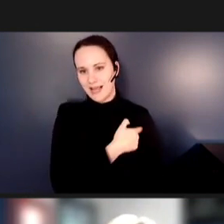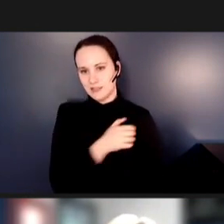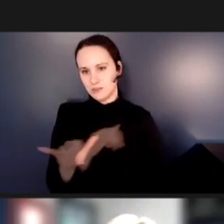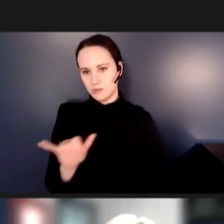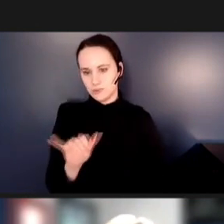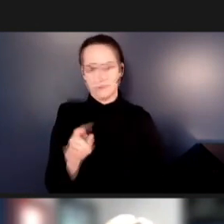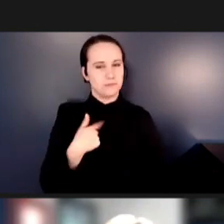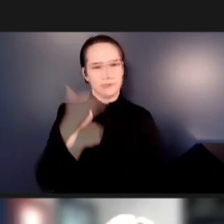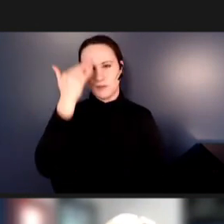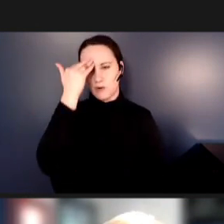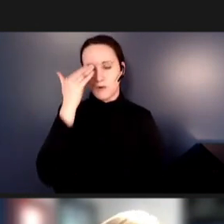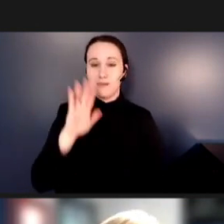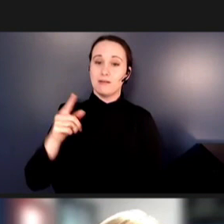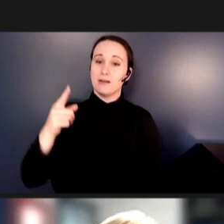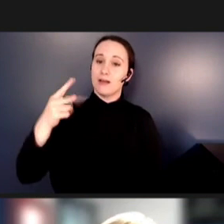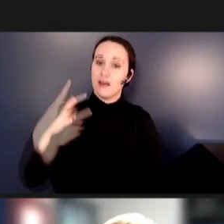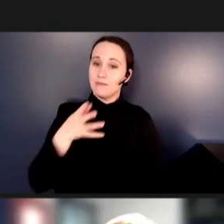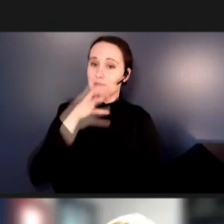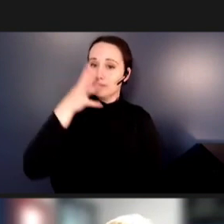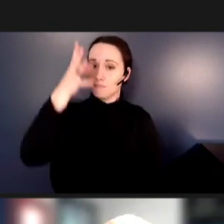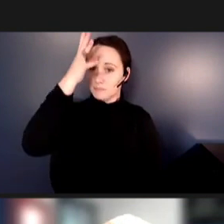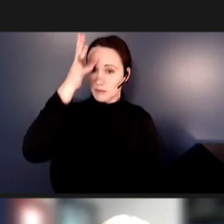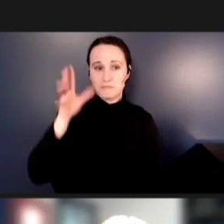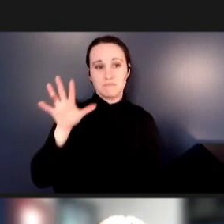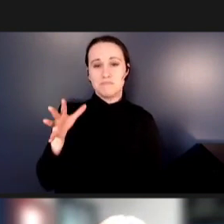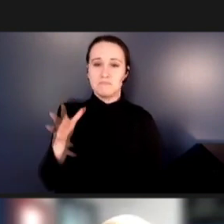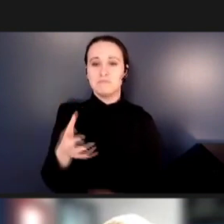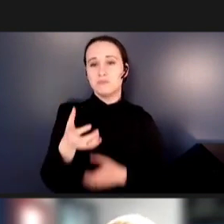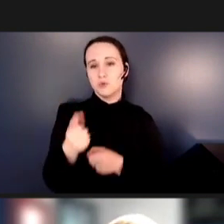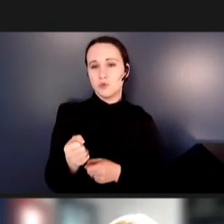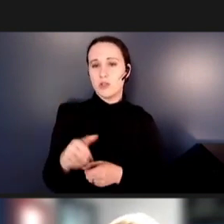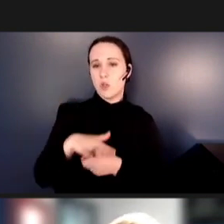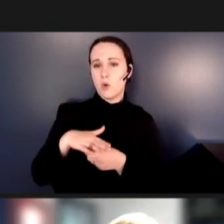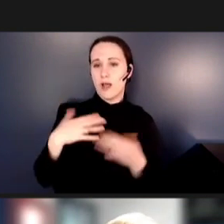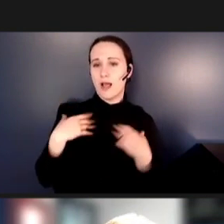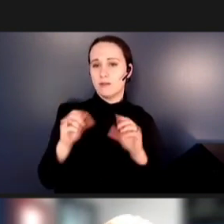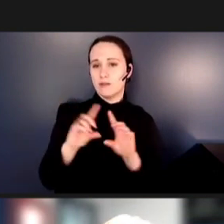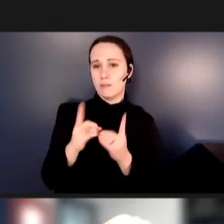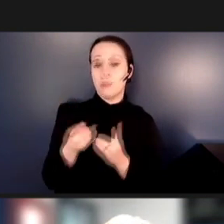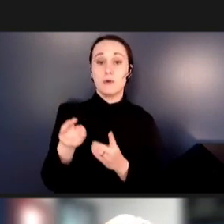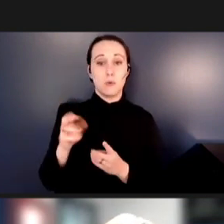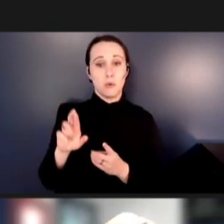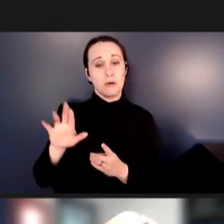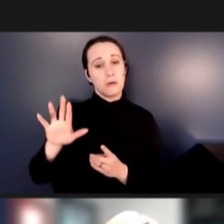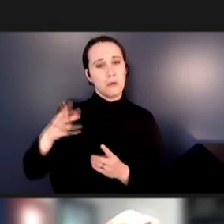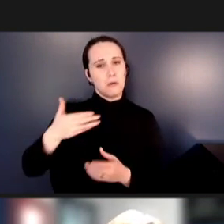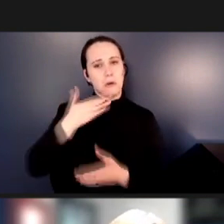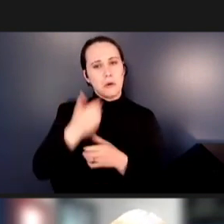half of parents have trust in their local health department or a high degree of that in the CDC,